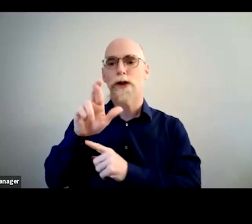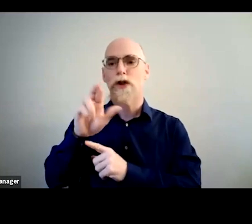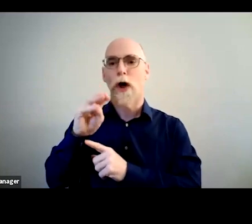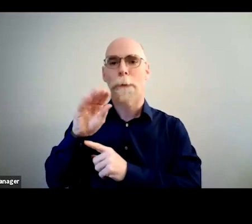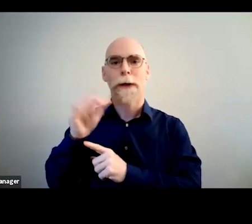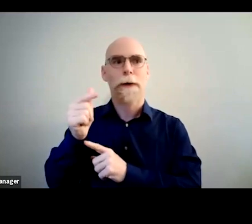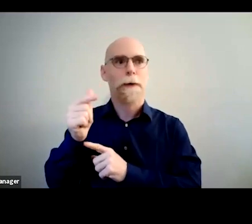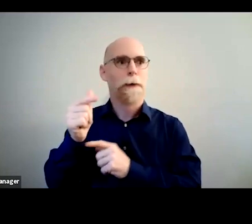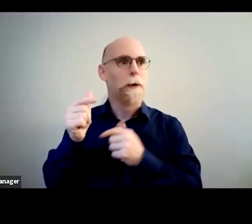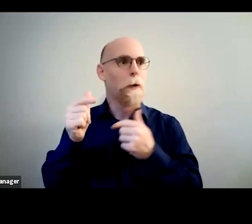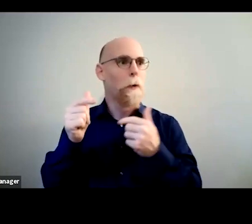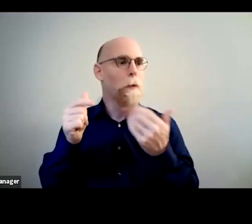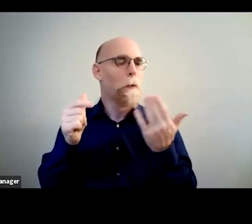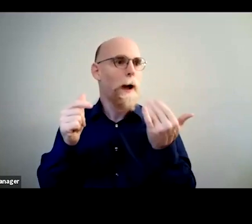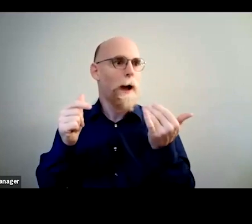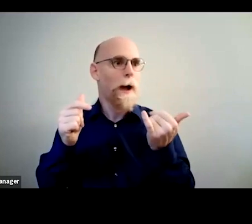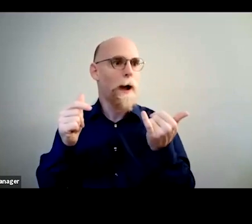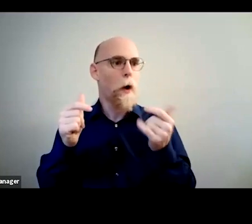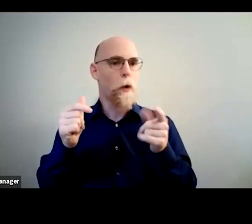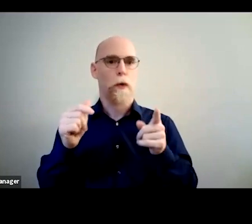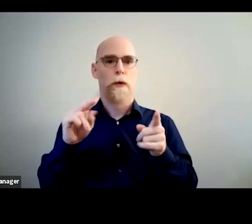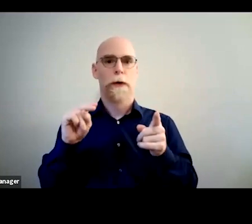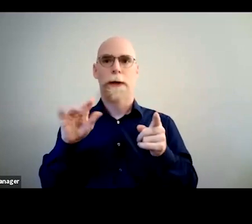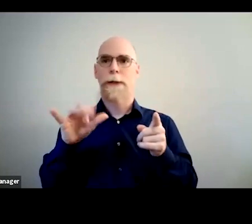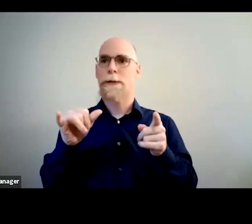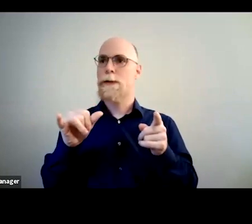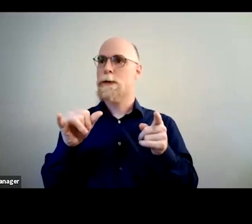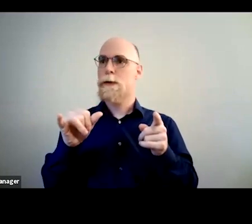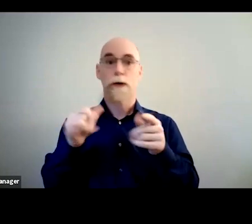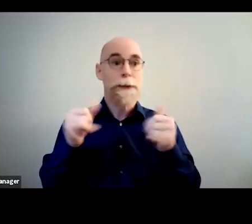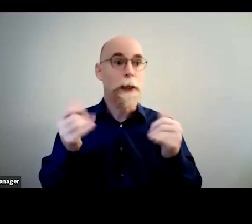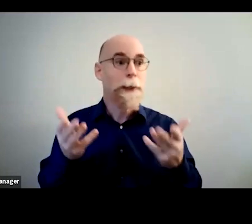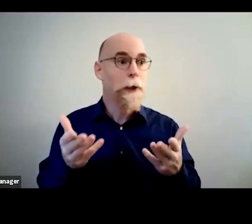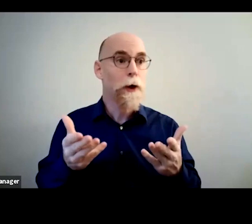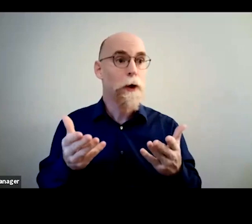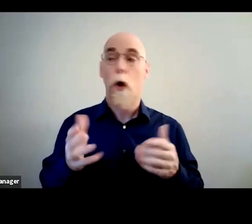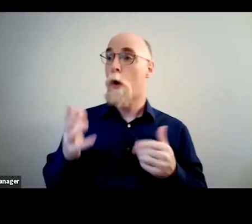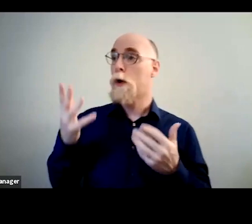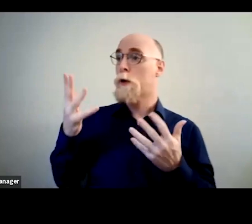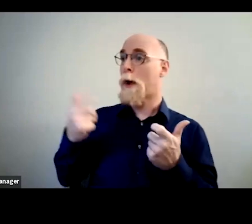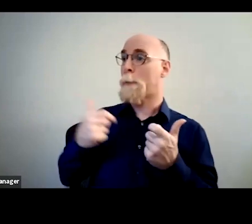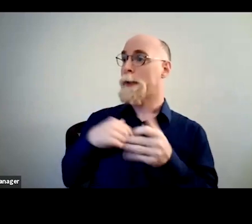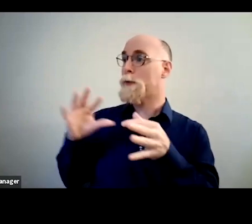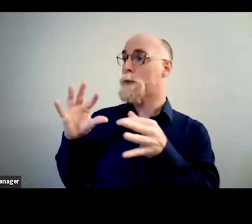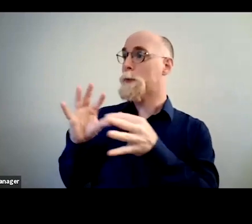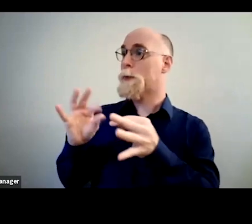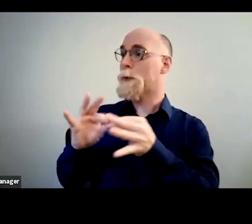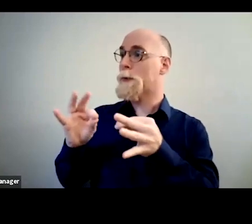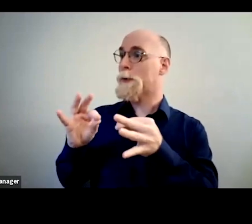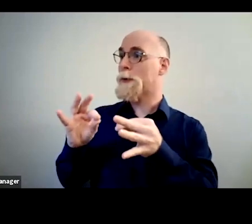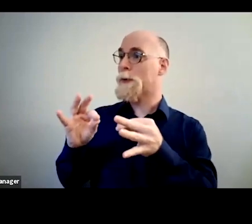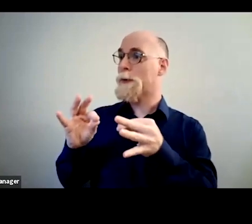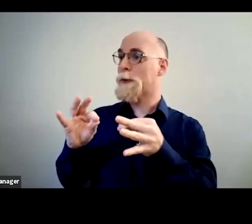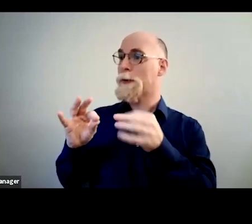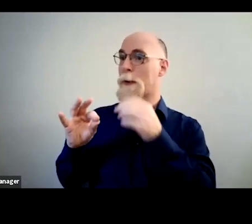Oh, Nancy's gone. Nancy (00:04:09): I'm here. Sorry. Did you want me to chime in via , or just through the chat?